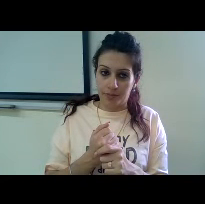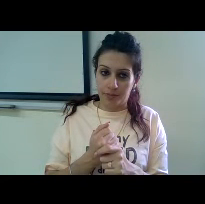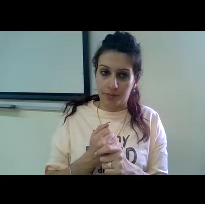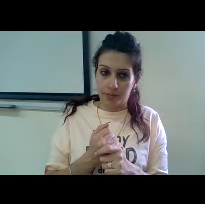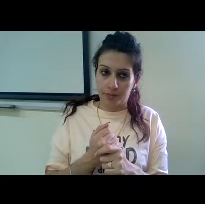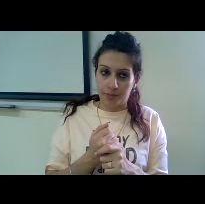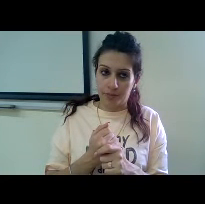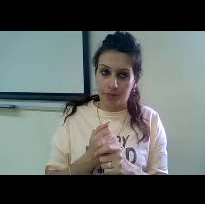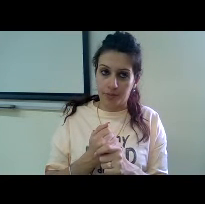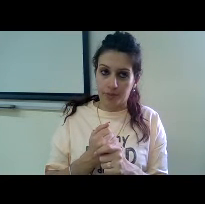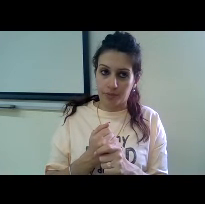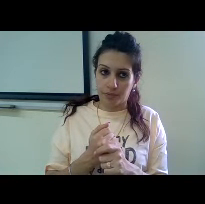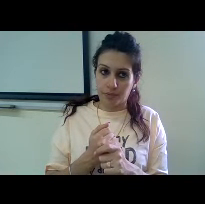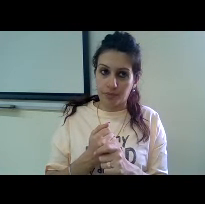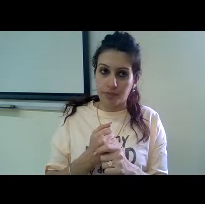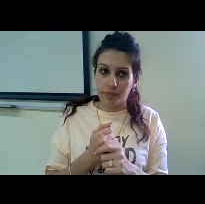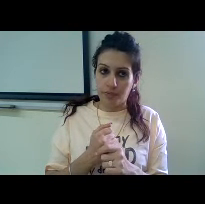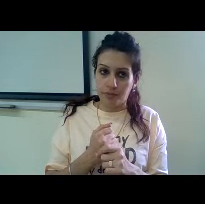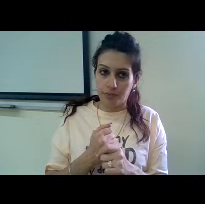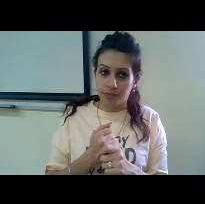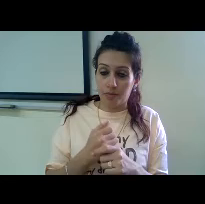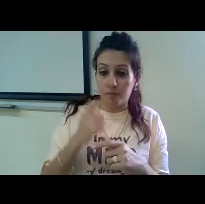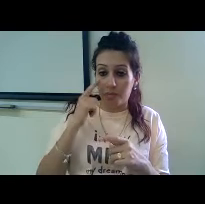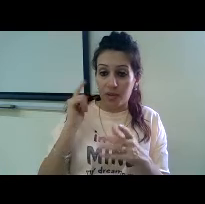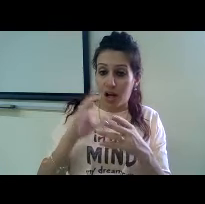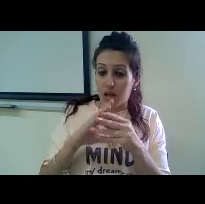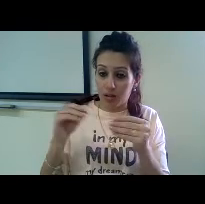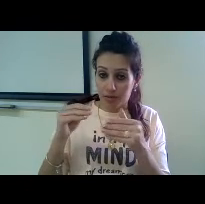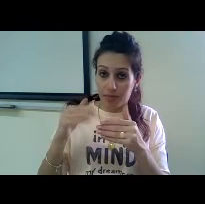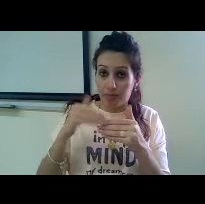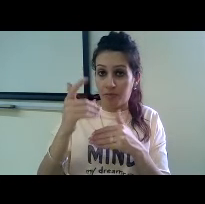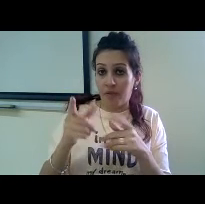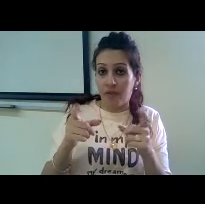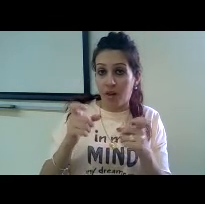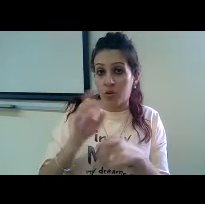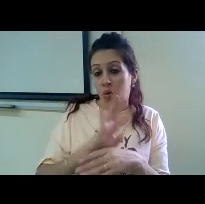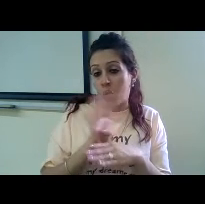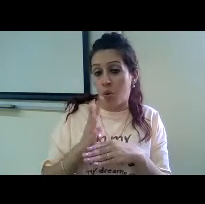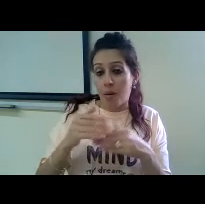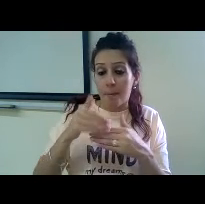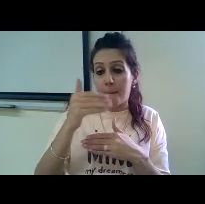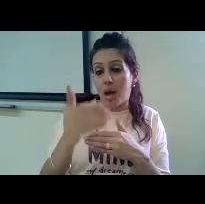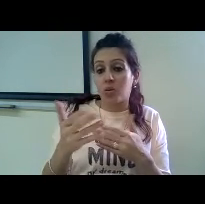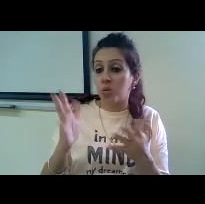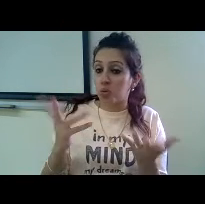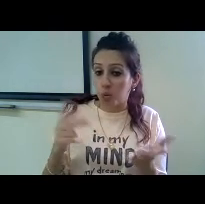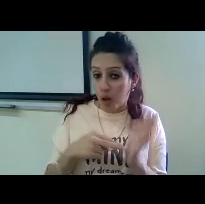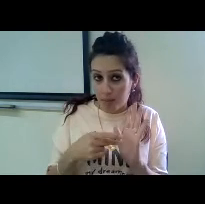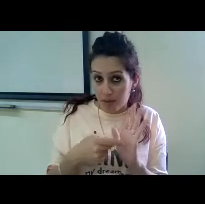is necessary in this partnership as well, and we usually know